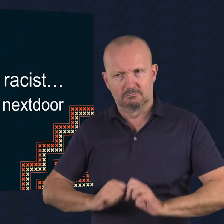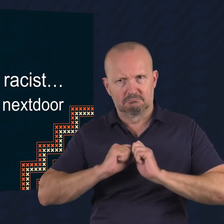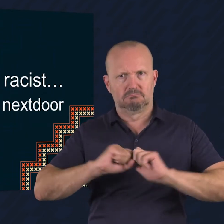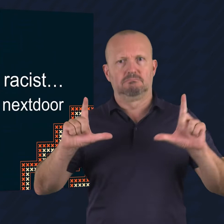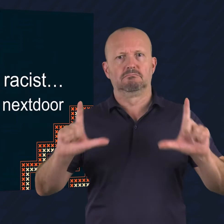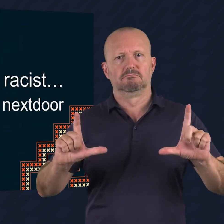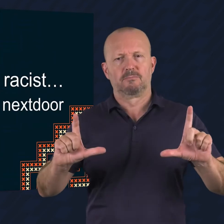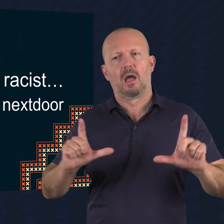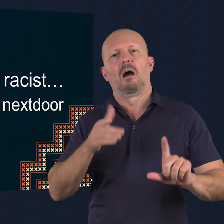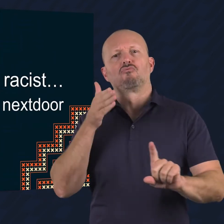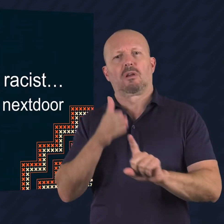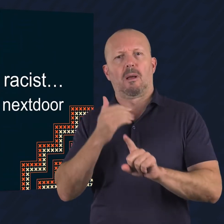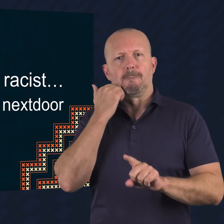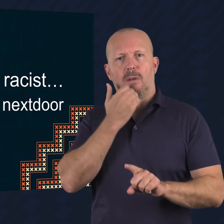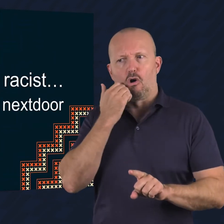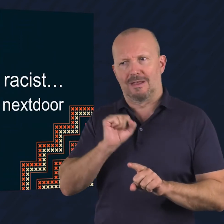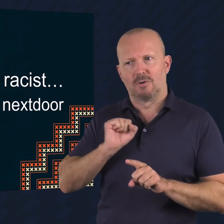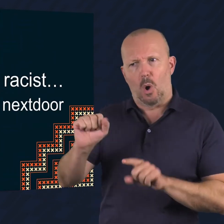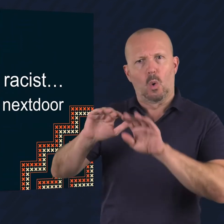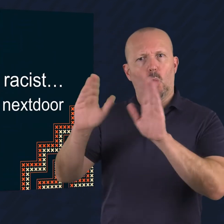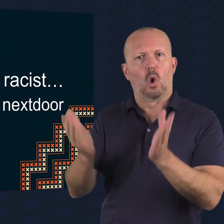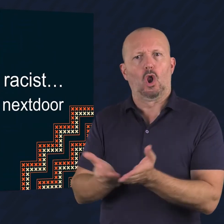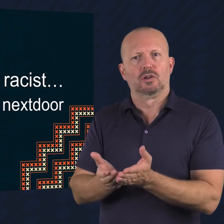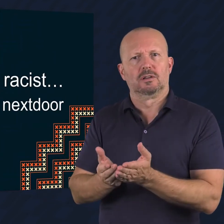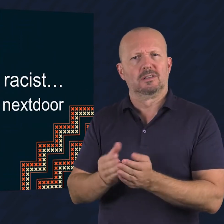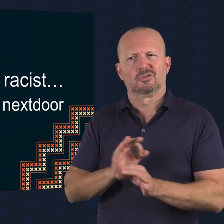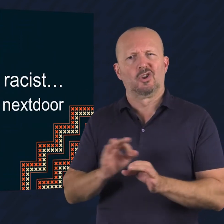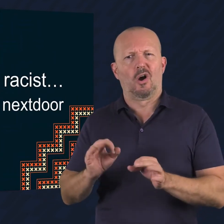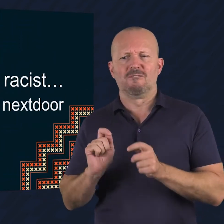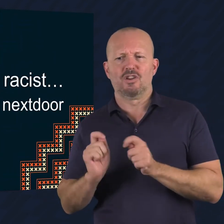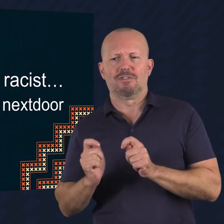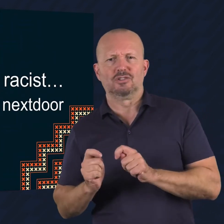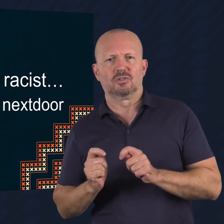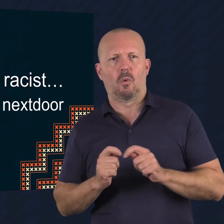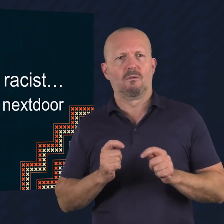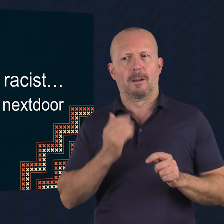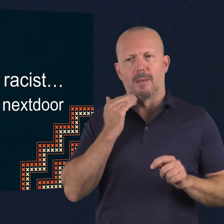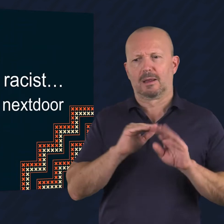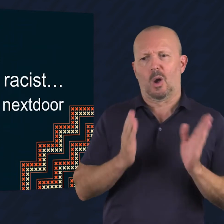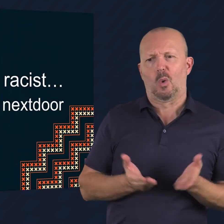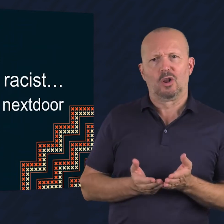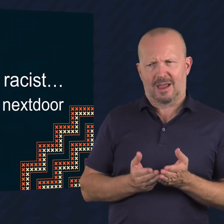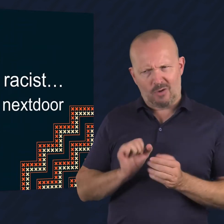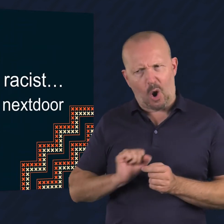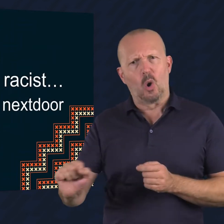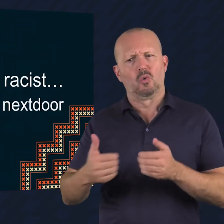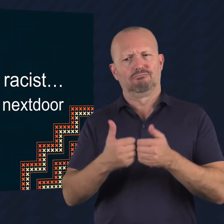as its own world and not a variation of ours. All of which is to say, "Whoops, I think we're racist.